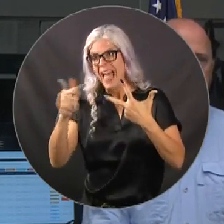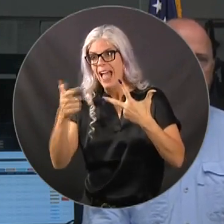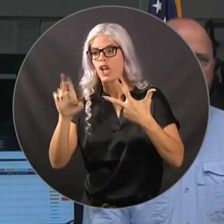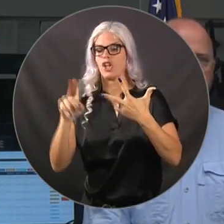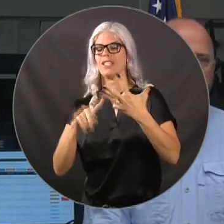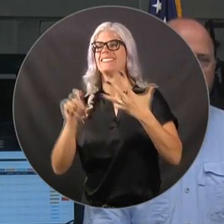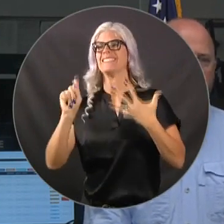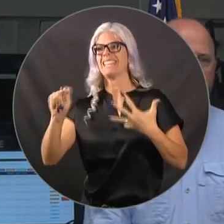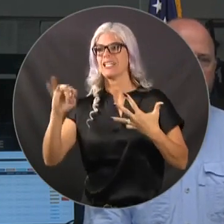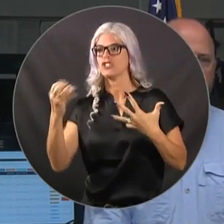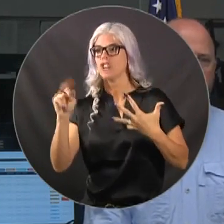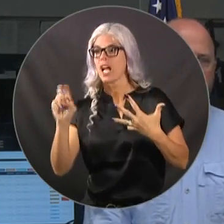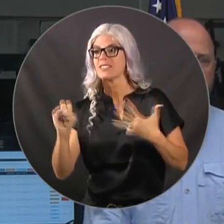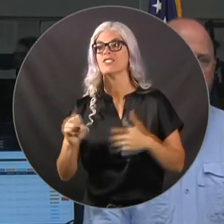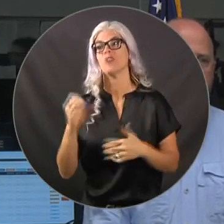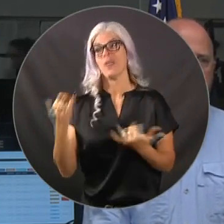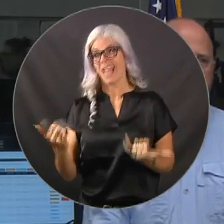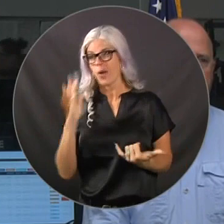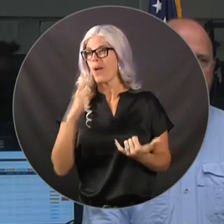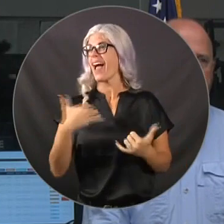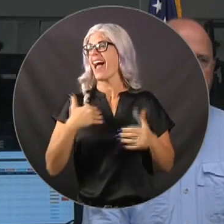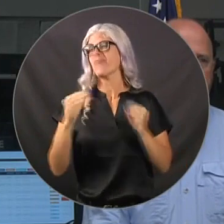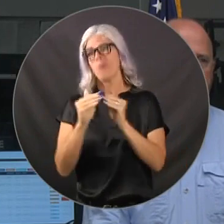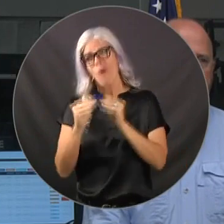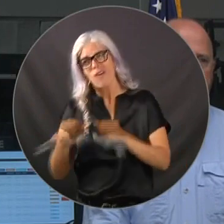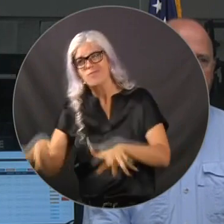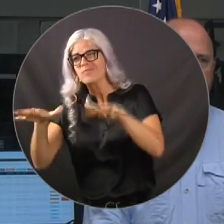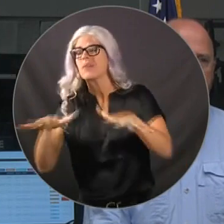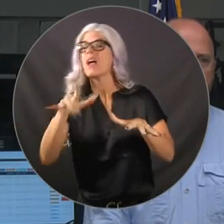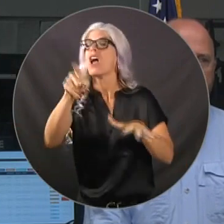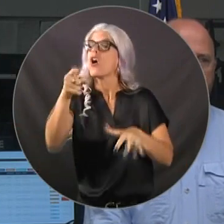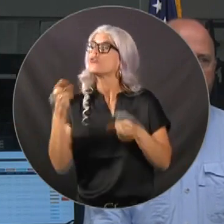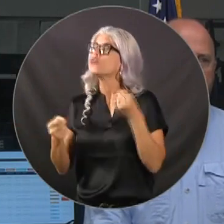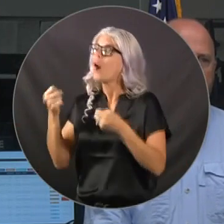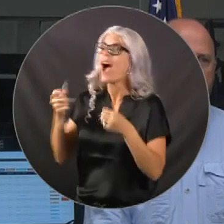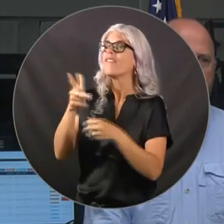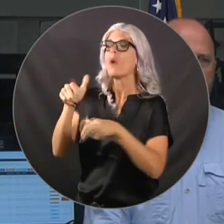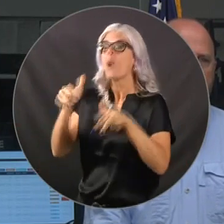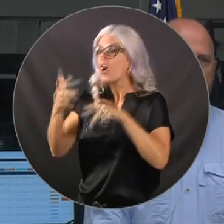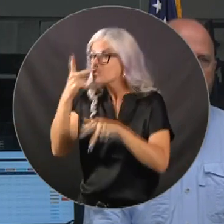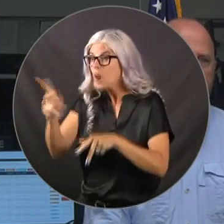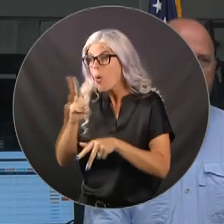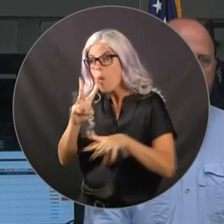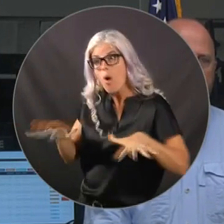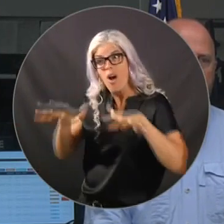some areas to make sure t as they may be down power